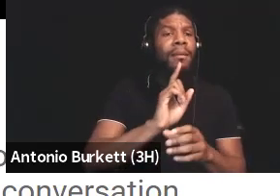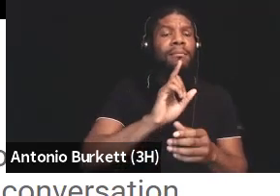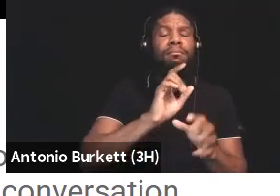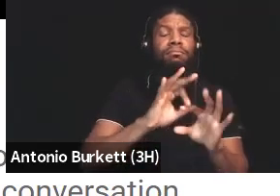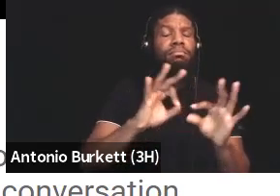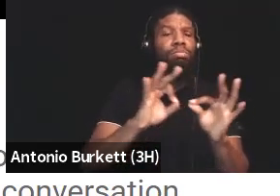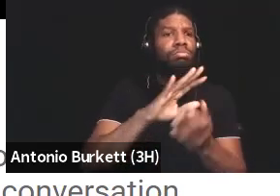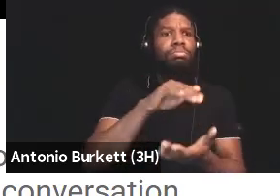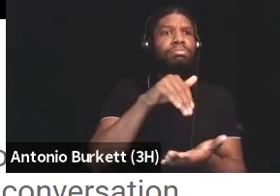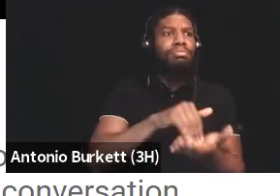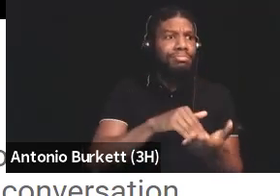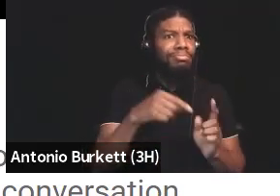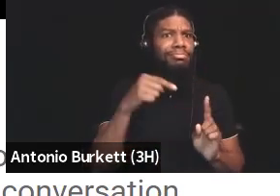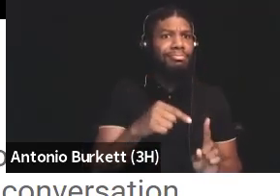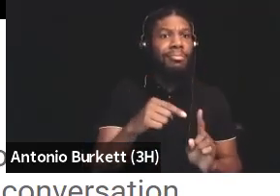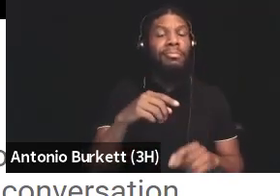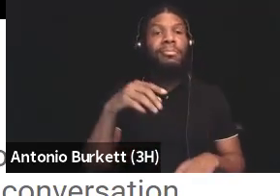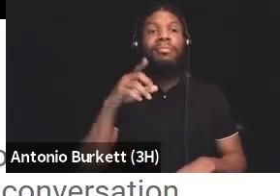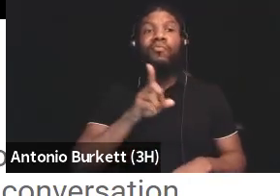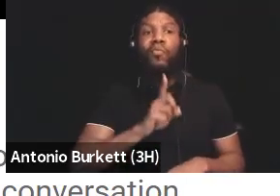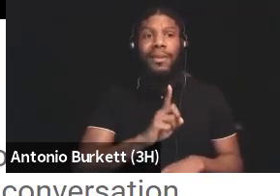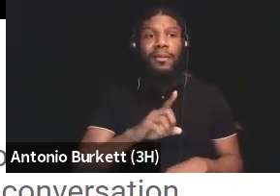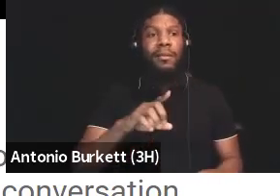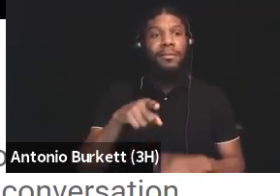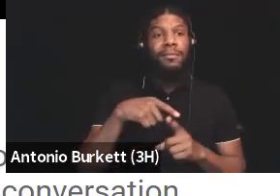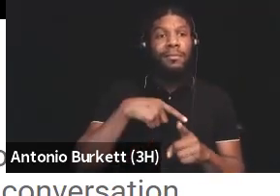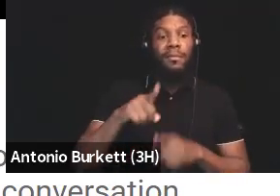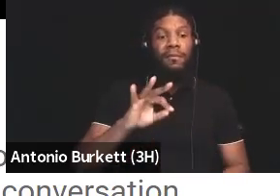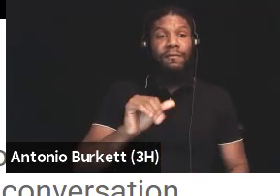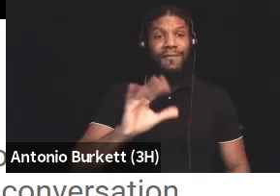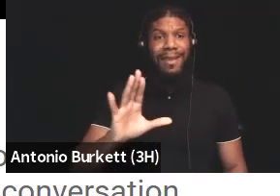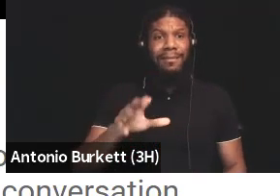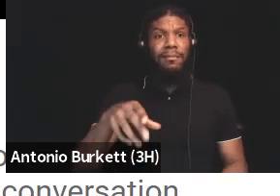disciplinary faculty, they could really benefit from understanding that they